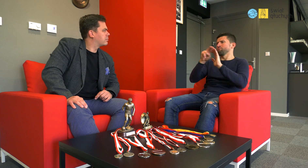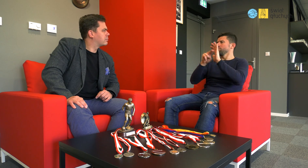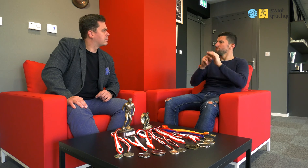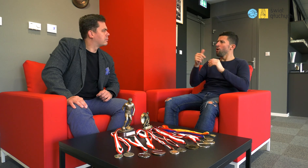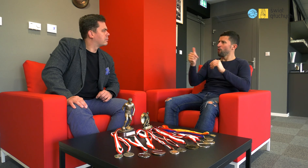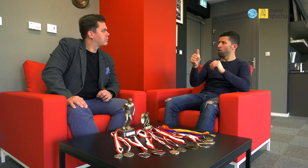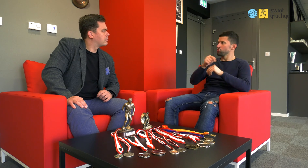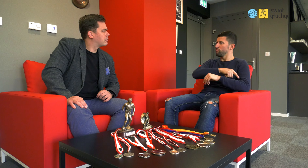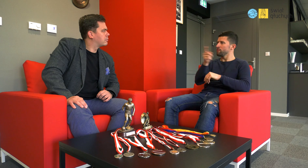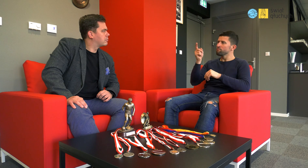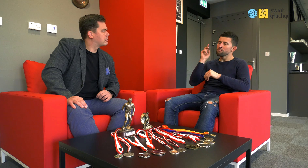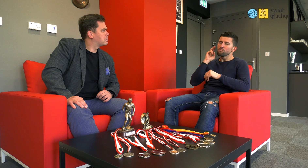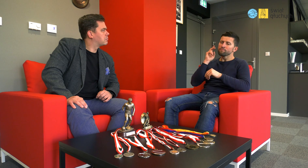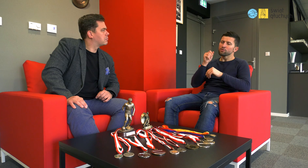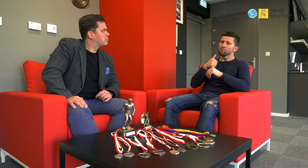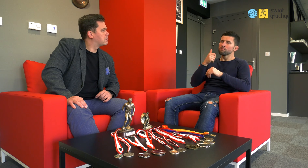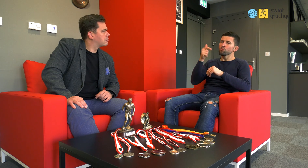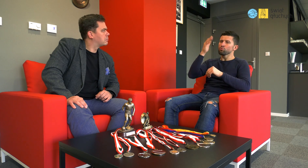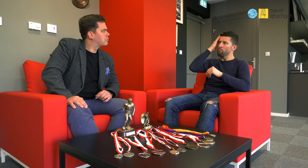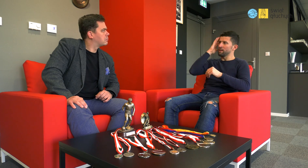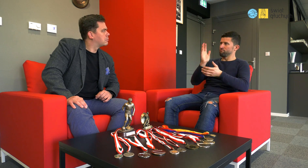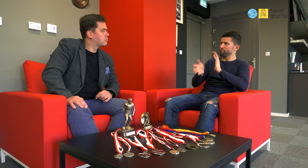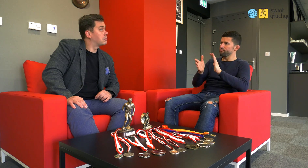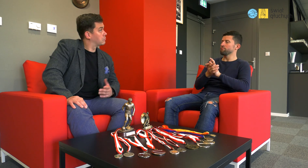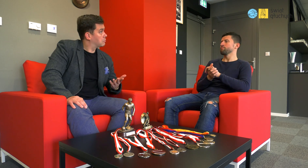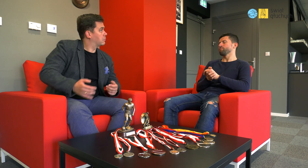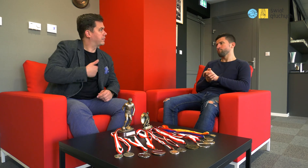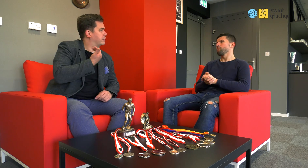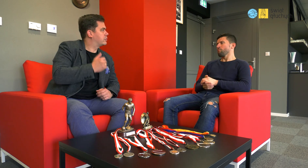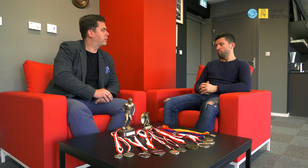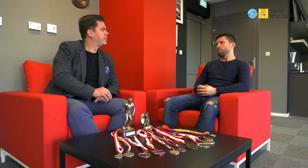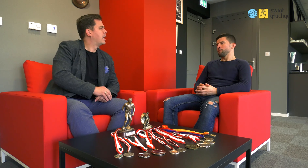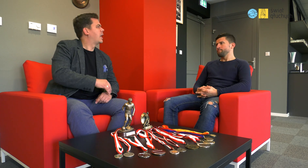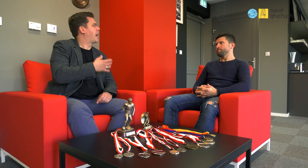Now there is such an obligation, That they have to be able to sign. I didn't know about that.